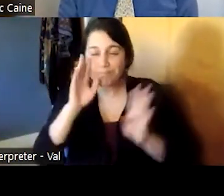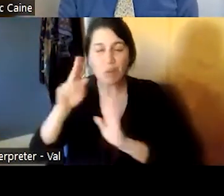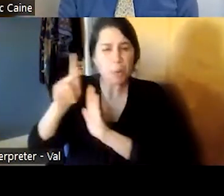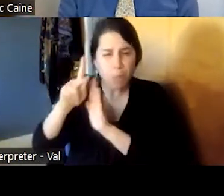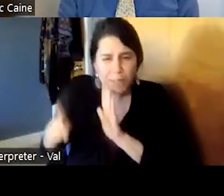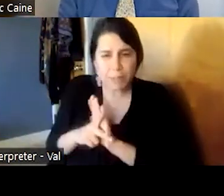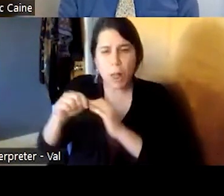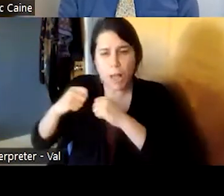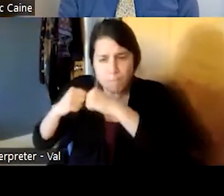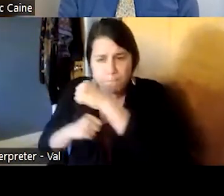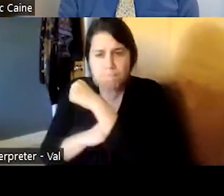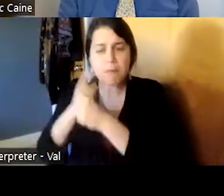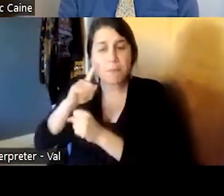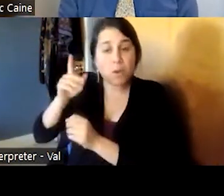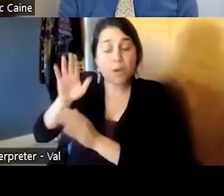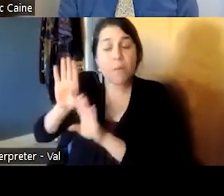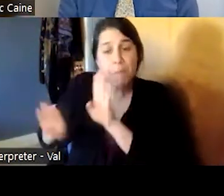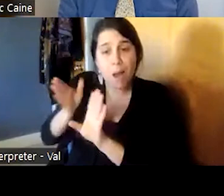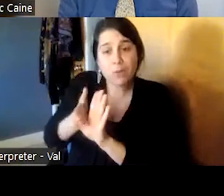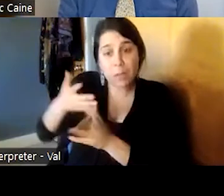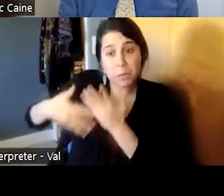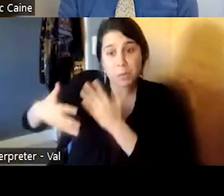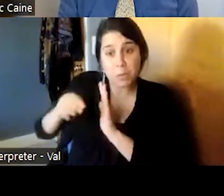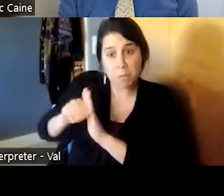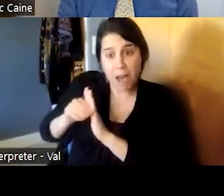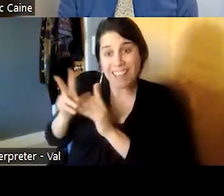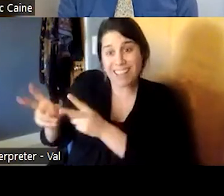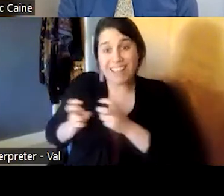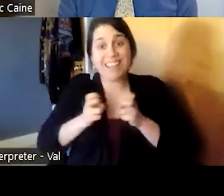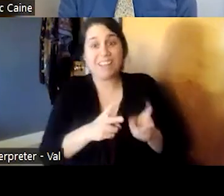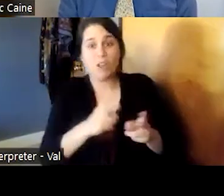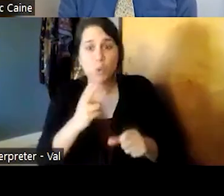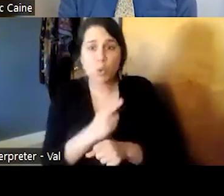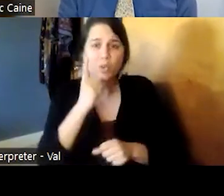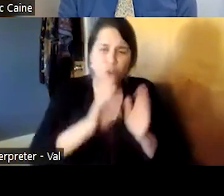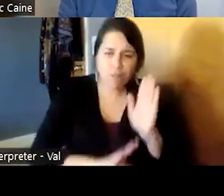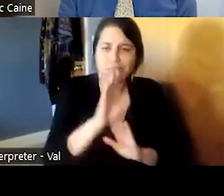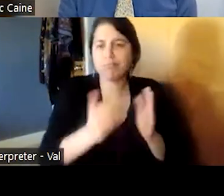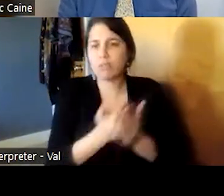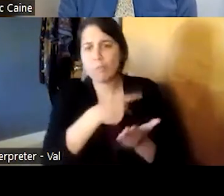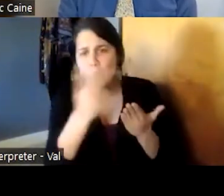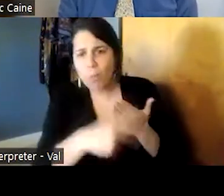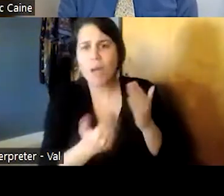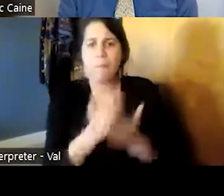of the biopsychosocial model and used them to build new programs new clinical services that